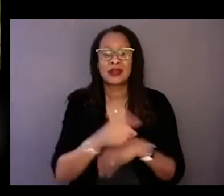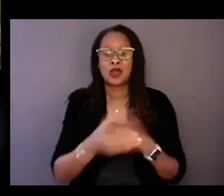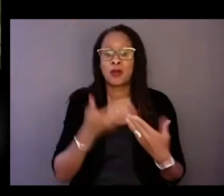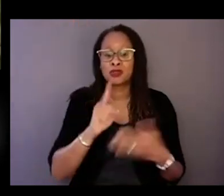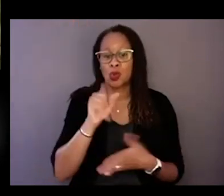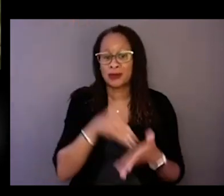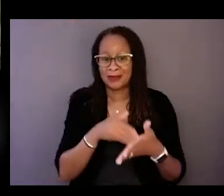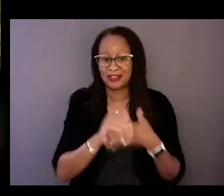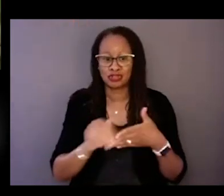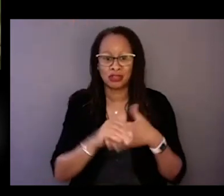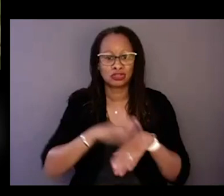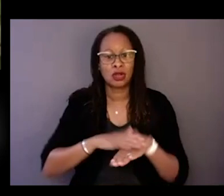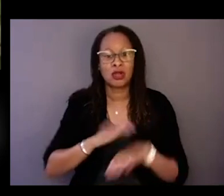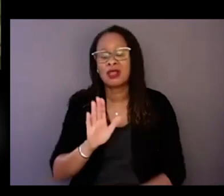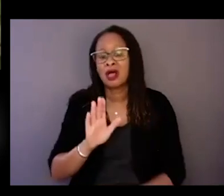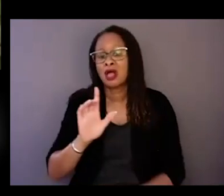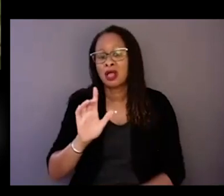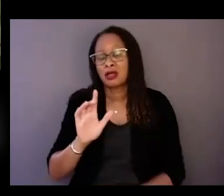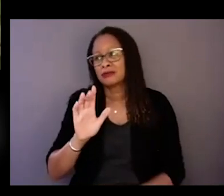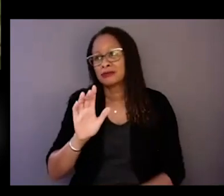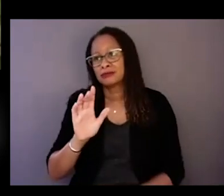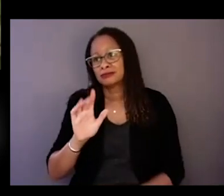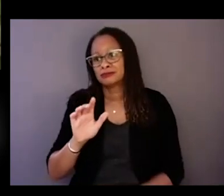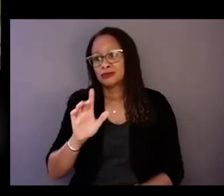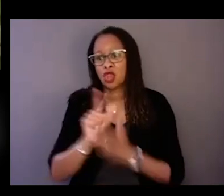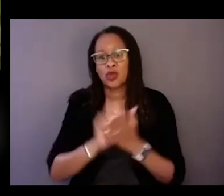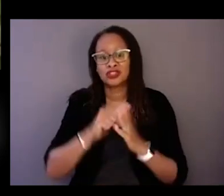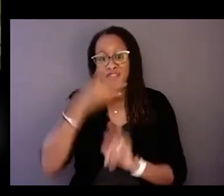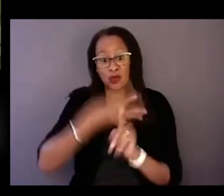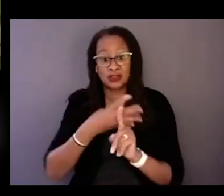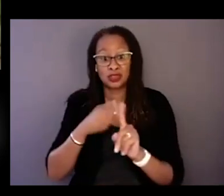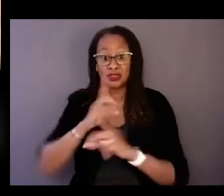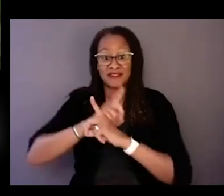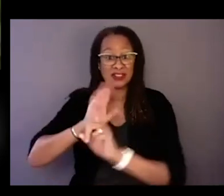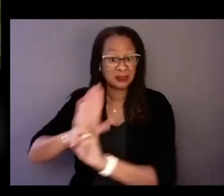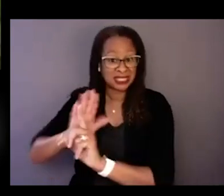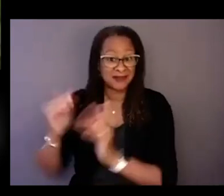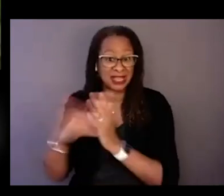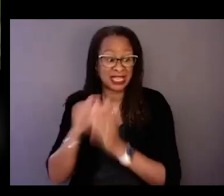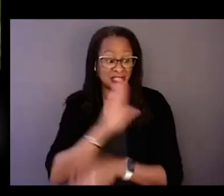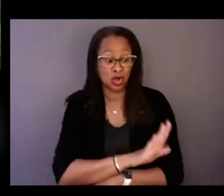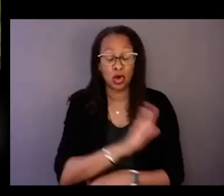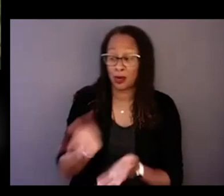on lawyers in four months to not only defend him against her wishes to be removed